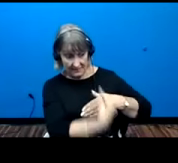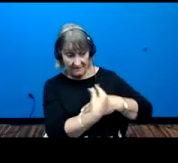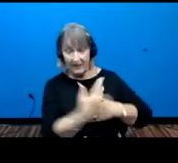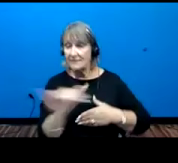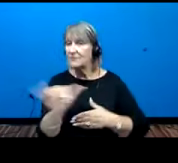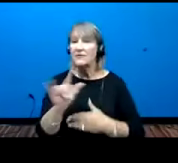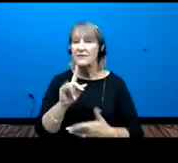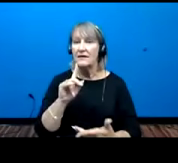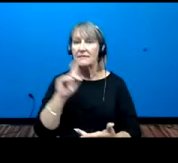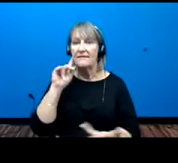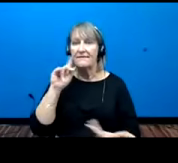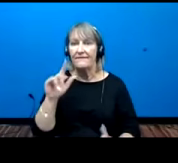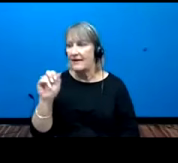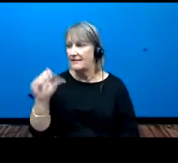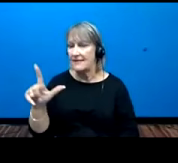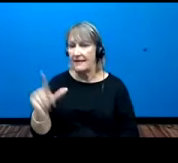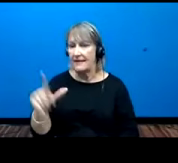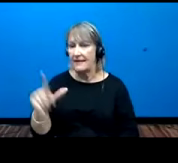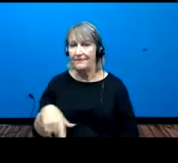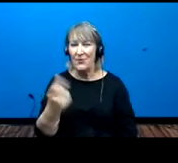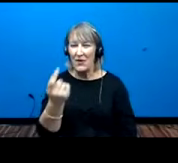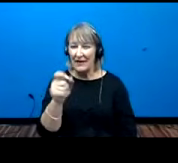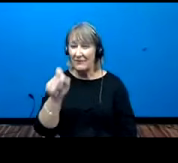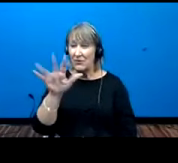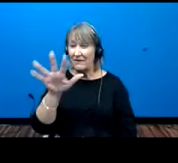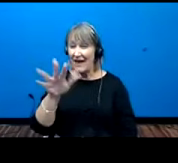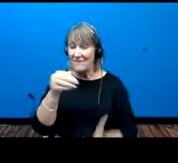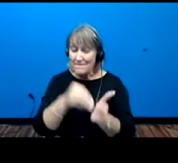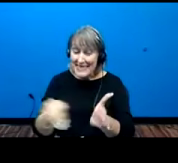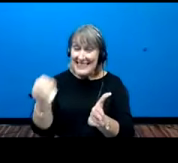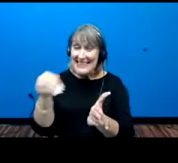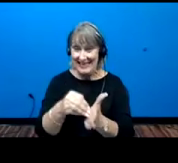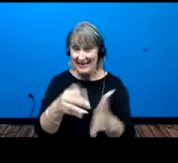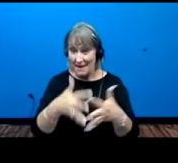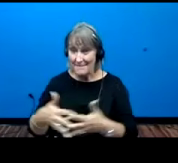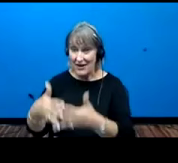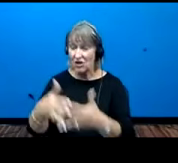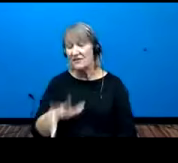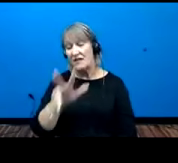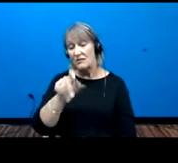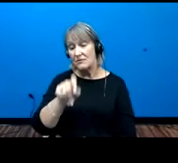So 11.5 million Americans, 3.6 percent of the population—